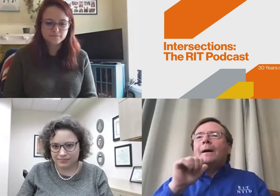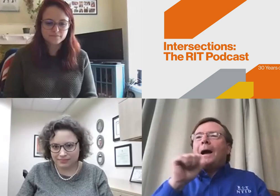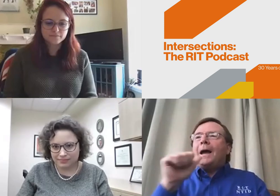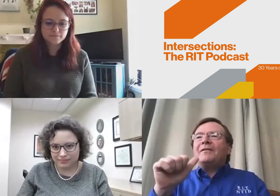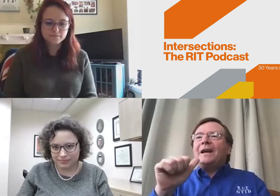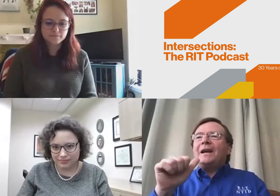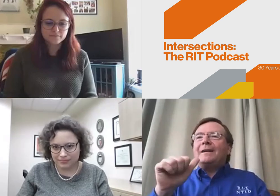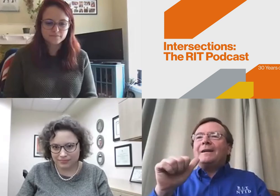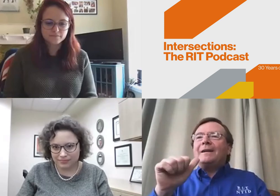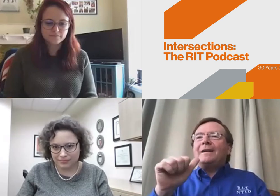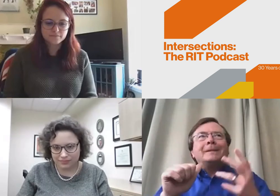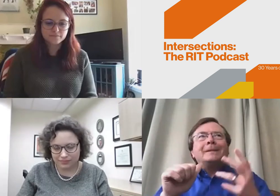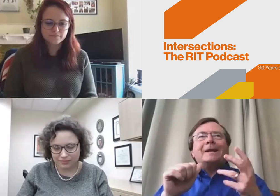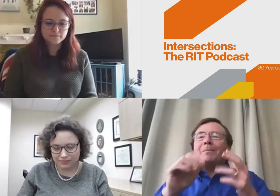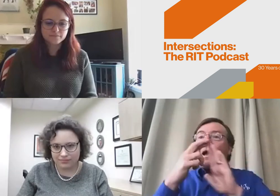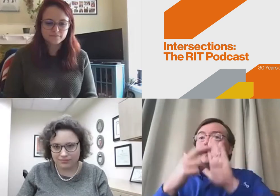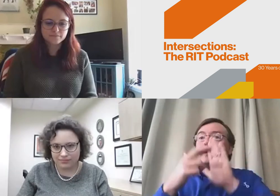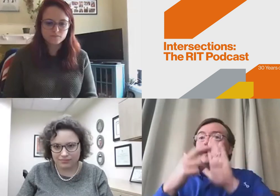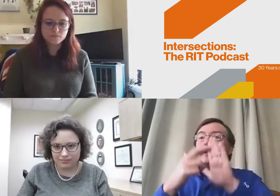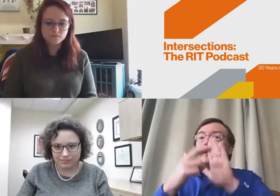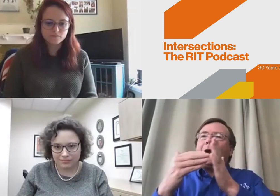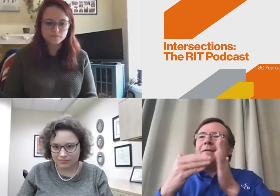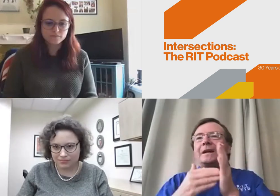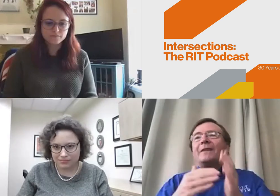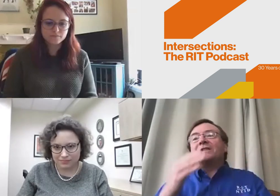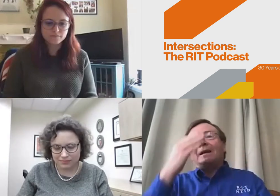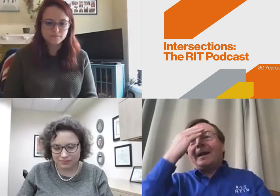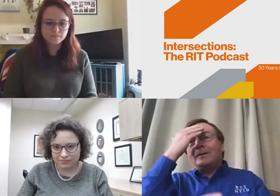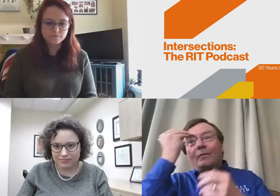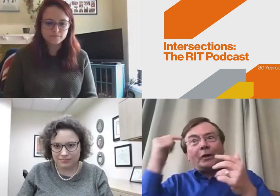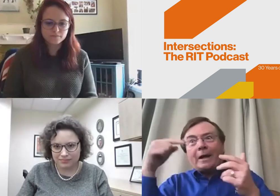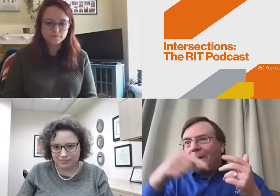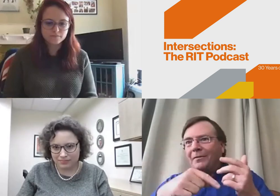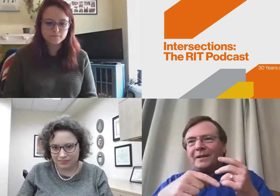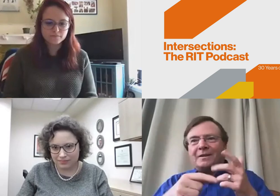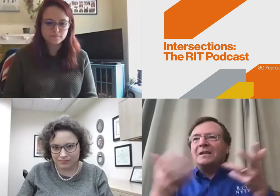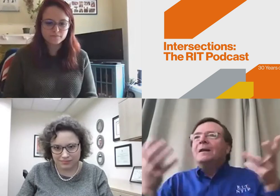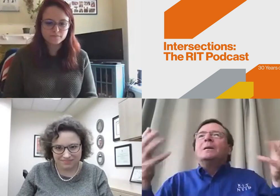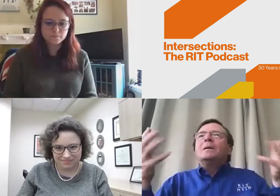I haven't had to -- in my role, I've often had to say, "Don't forget about this."